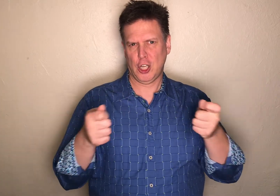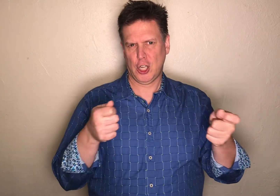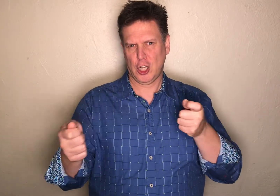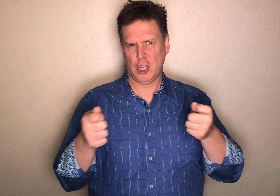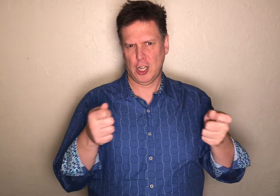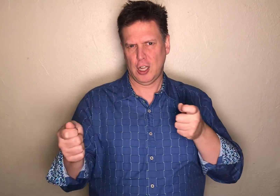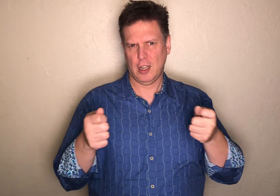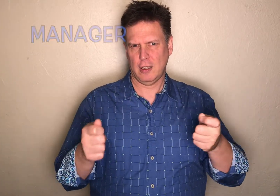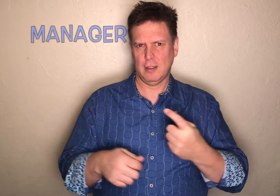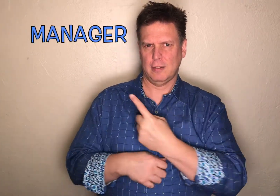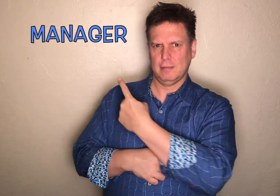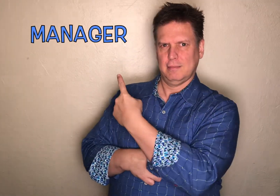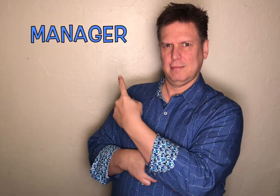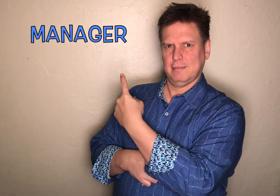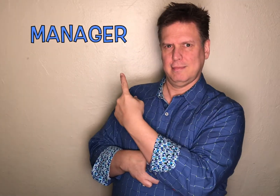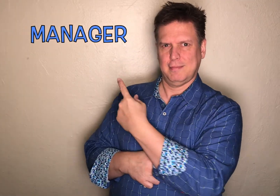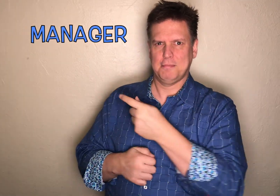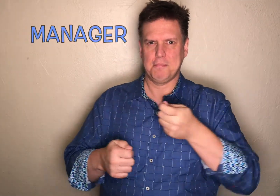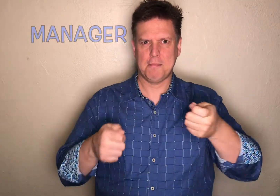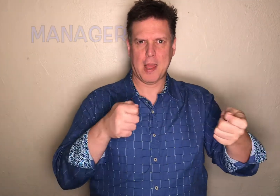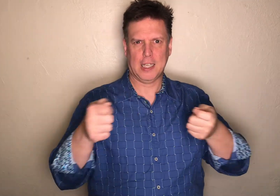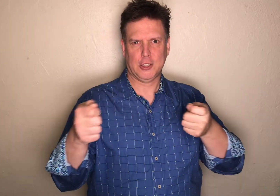manager